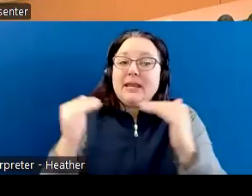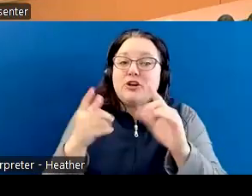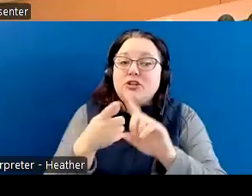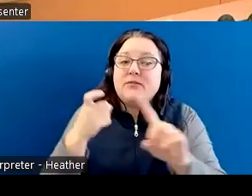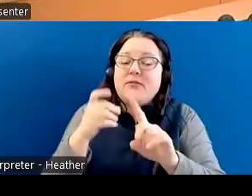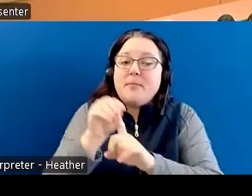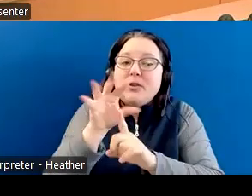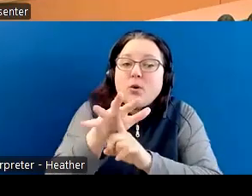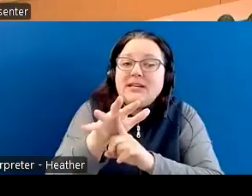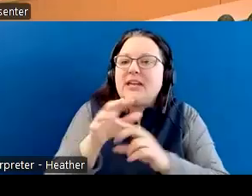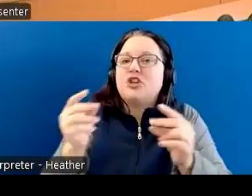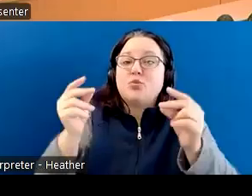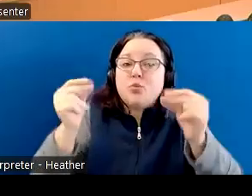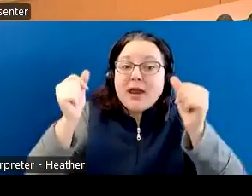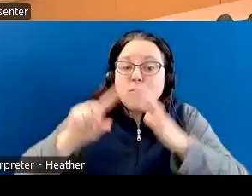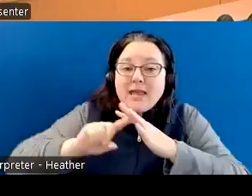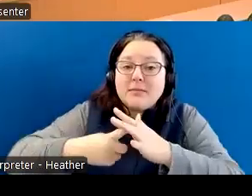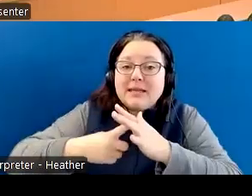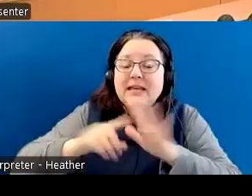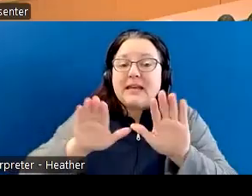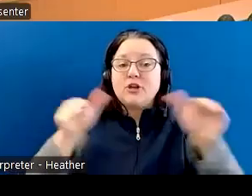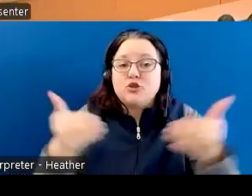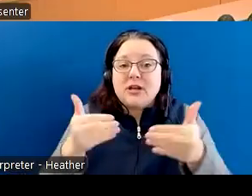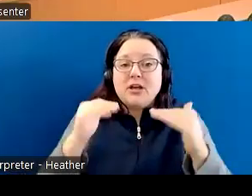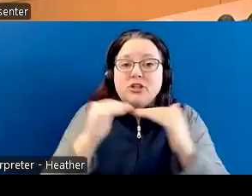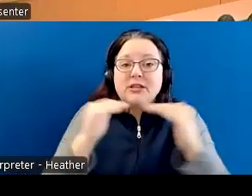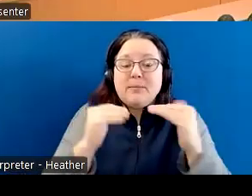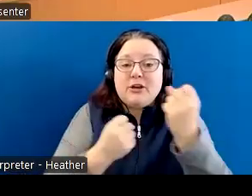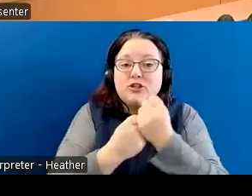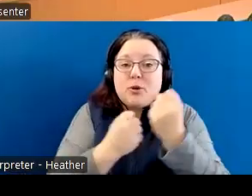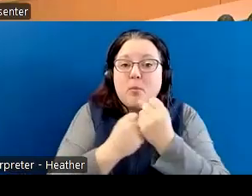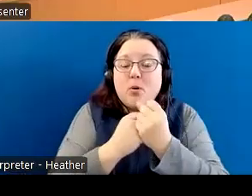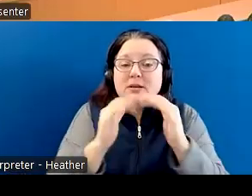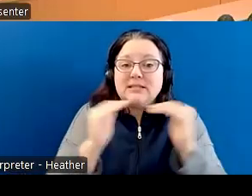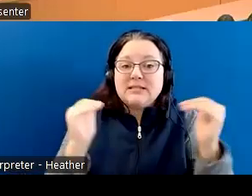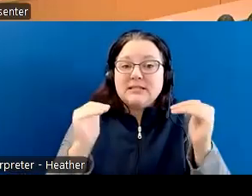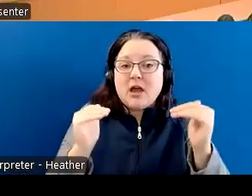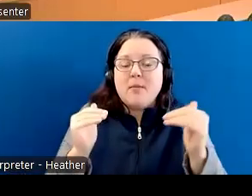and right from the beginning and introduction of the peer support and how they can assist patients